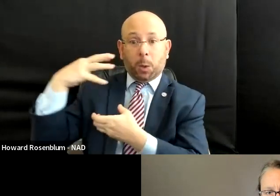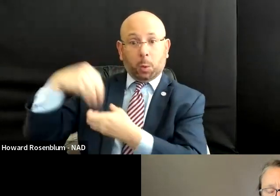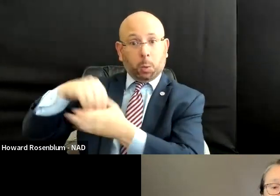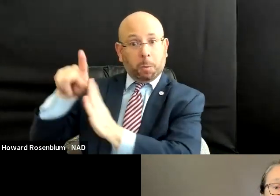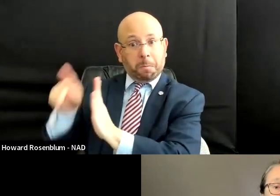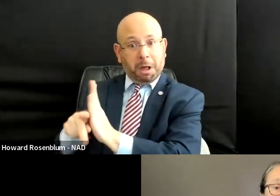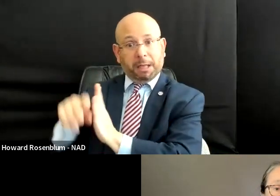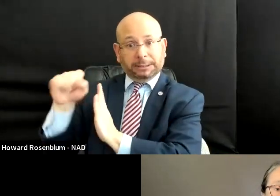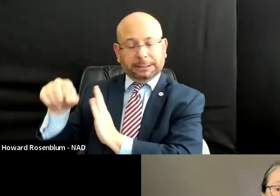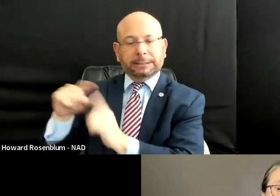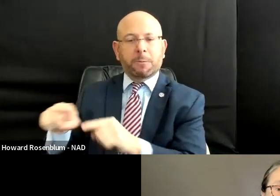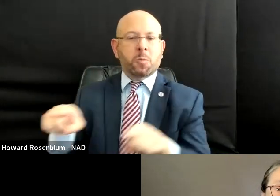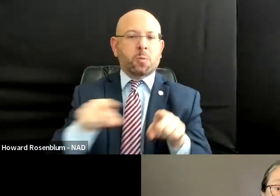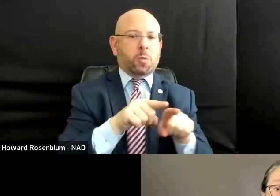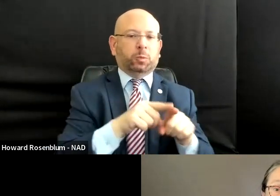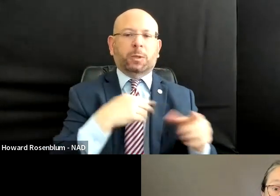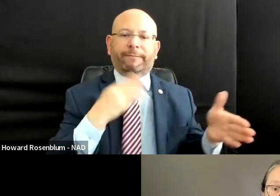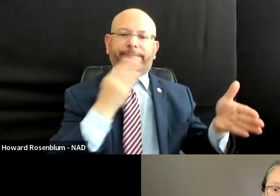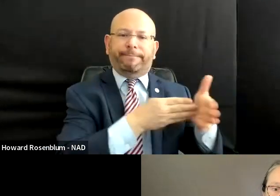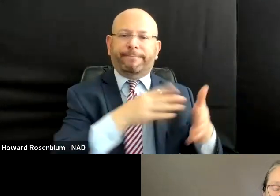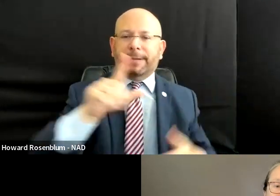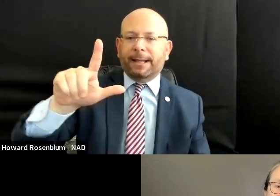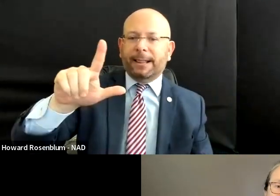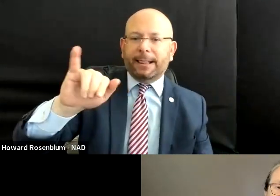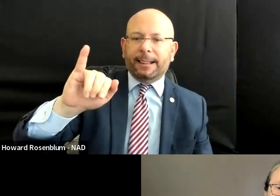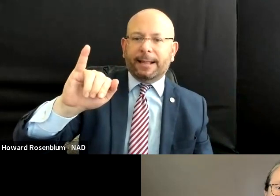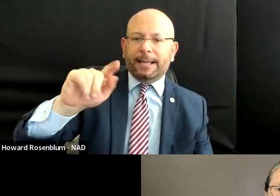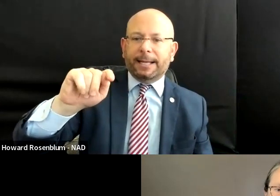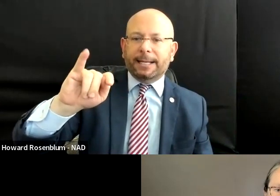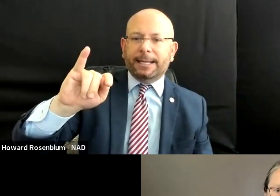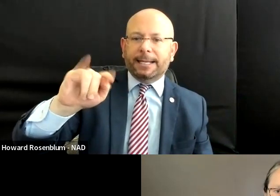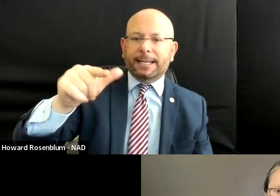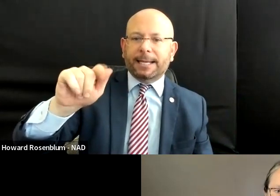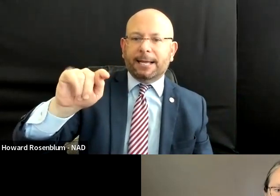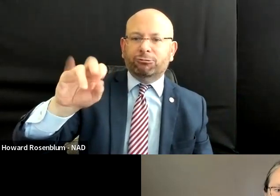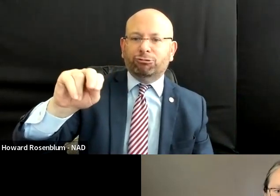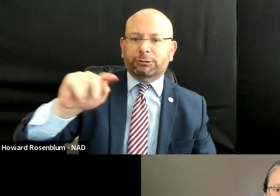educational advocacy, technology, as well as